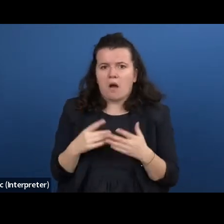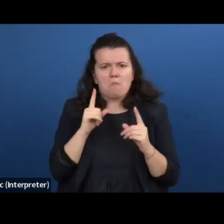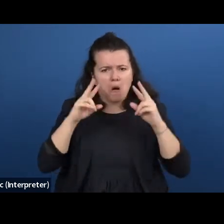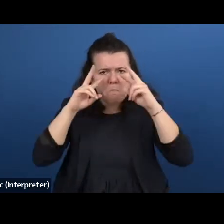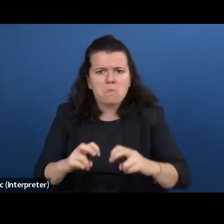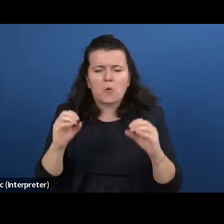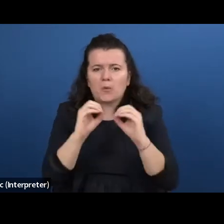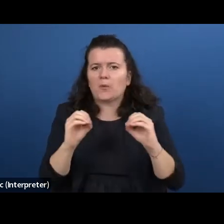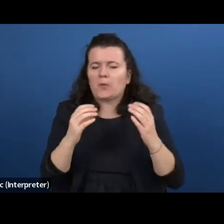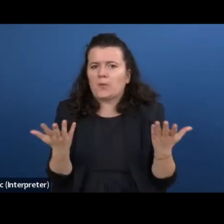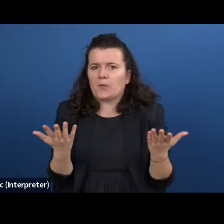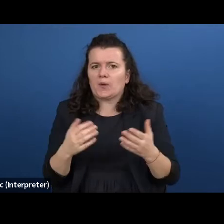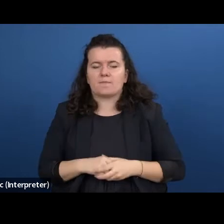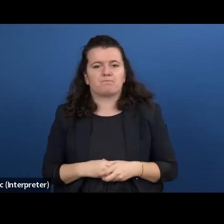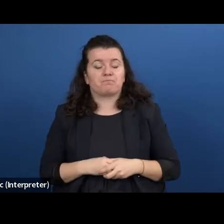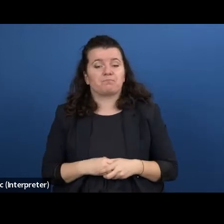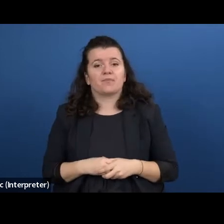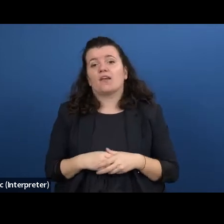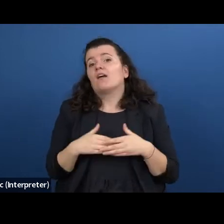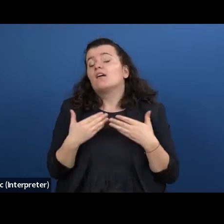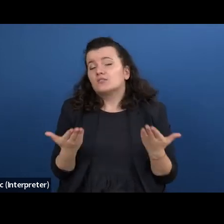Also, little is being done to adopt specific measures